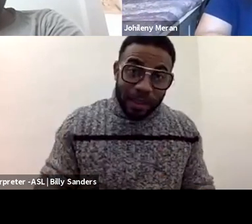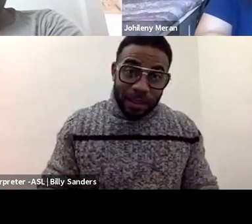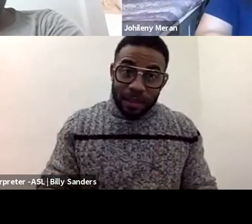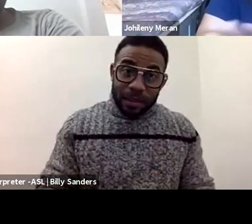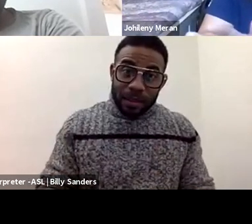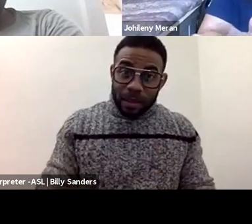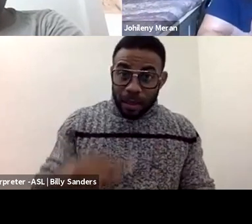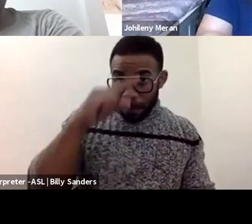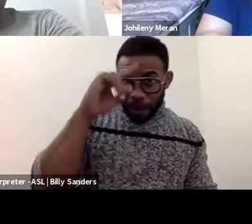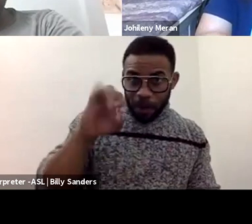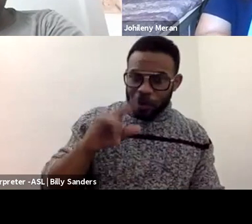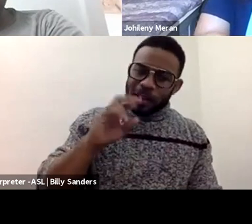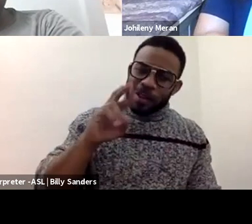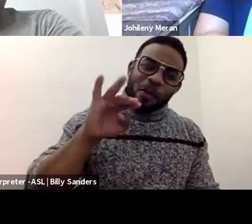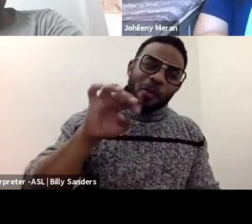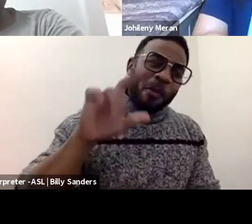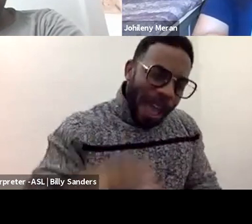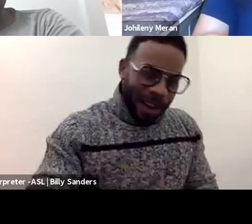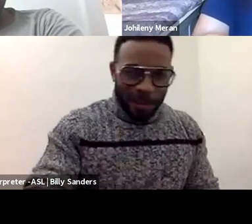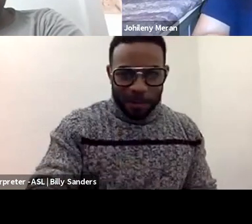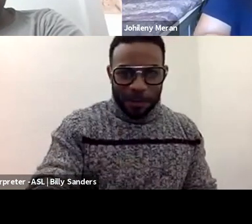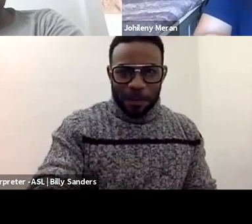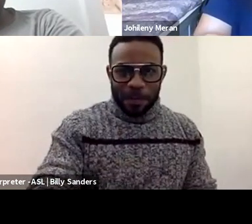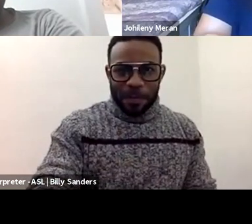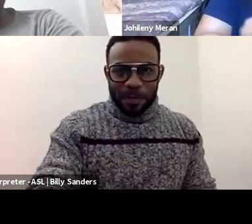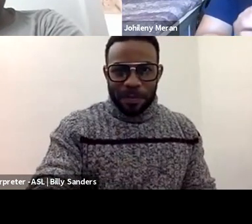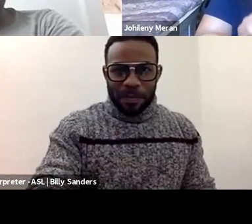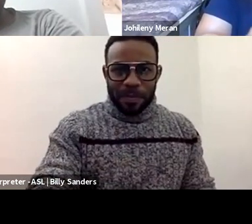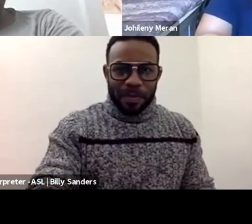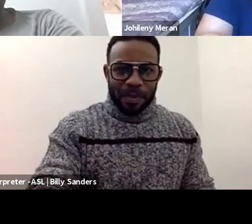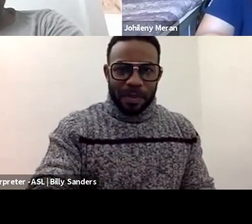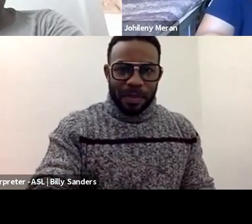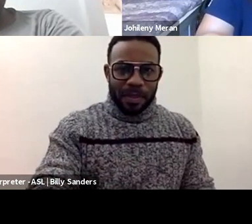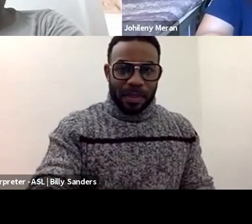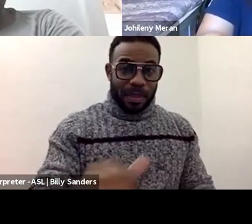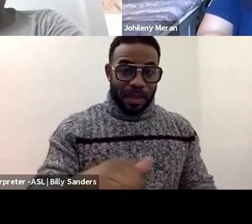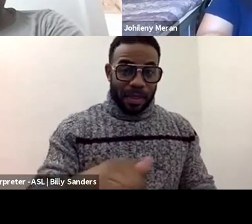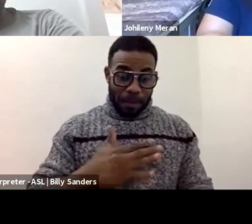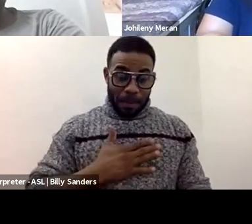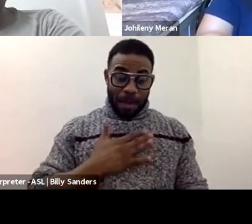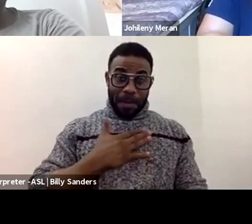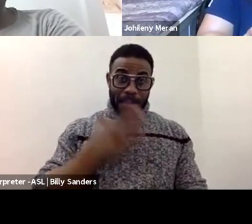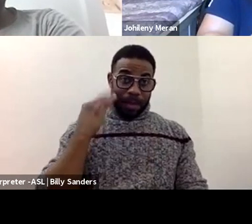joy is radical. And so I think that in my experience of being